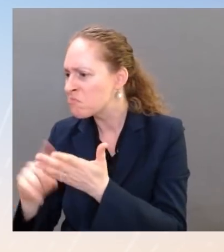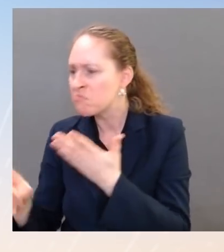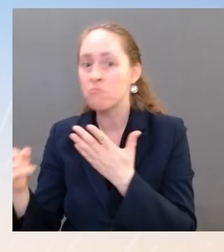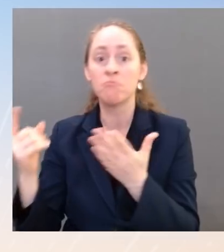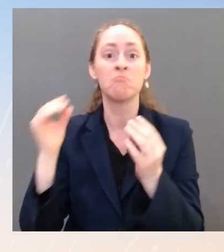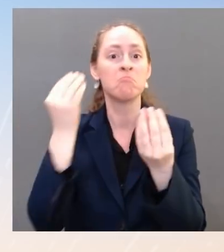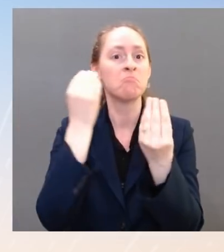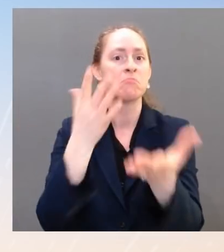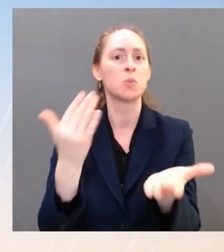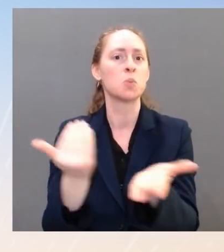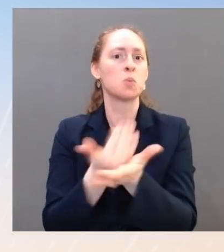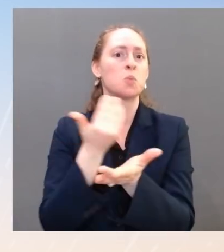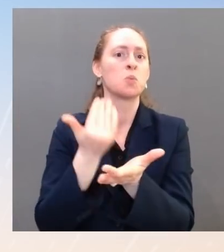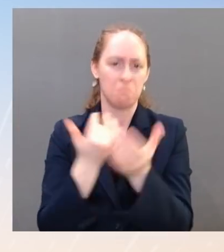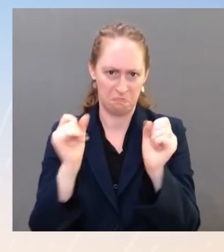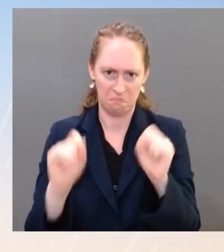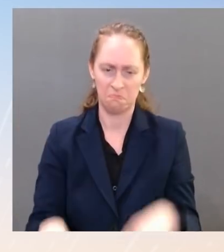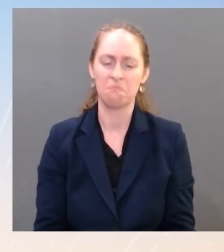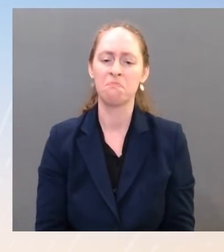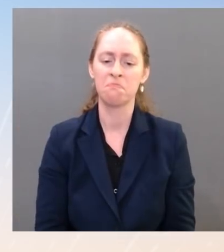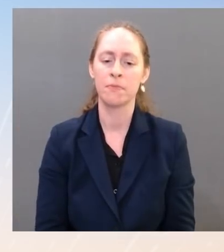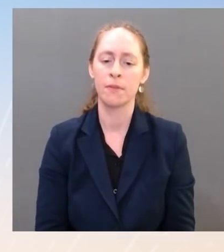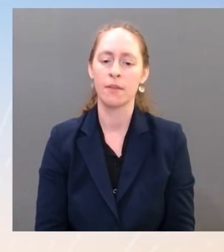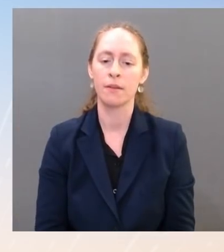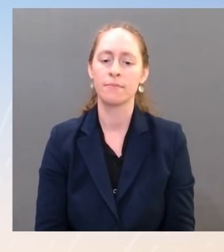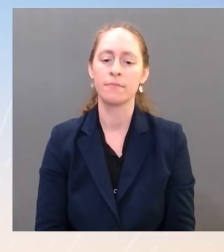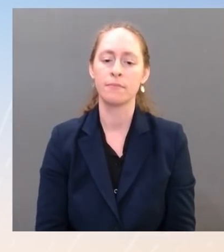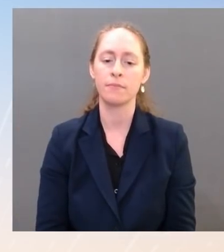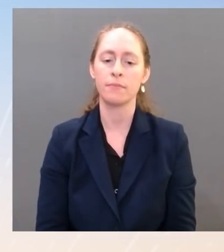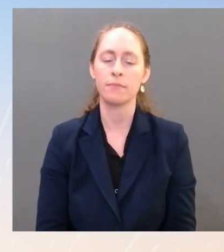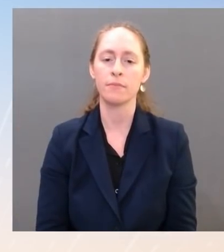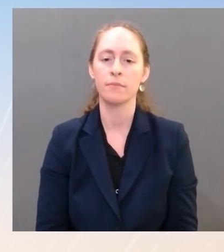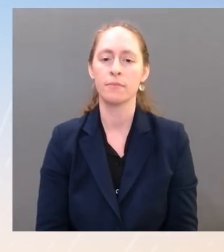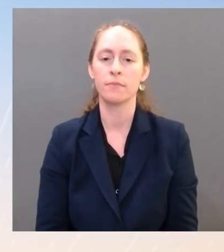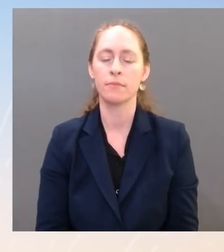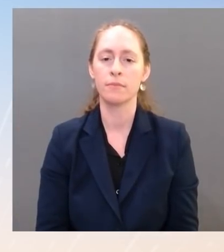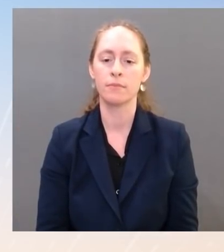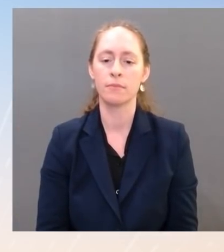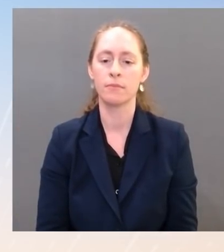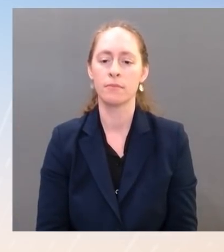is the with the resources at the Department of Energy as well as elsewhere,